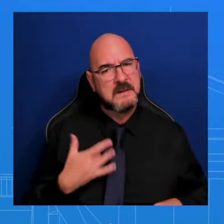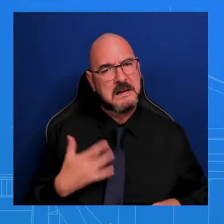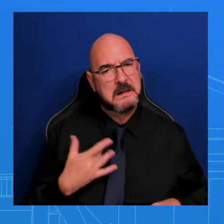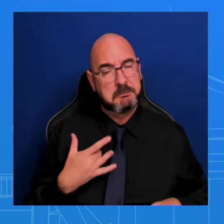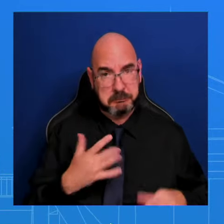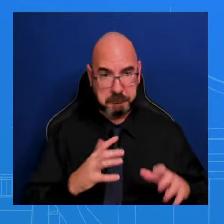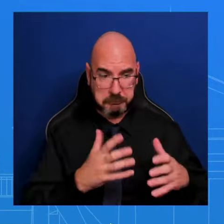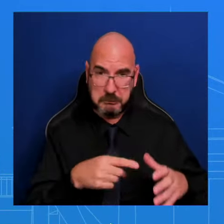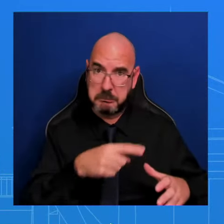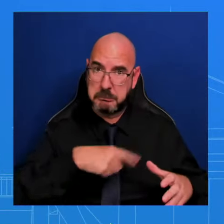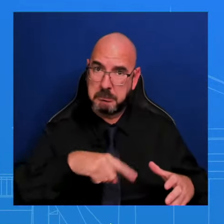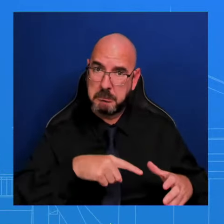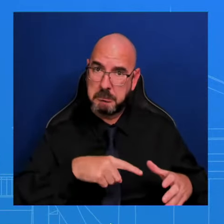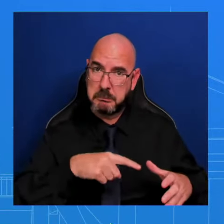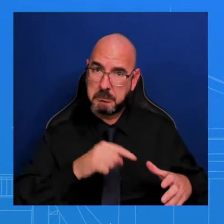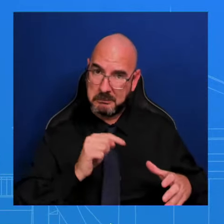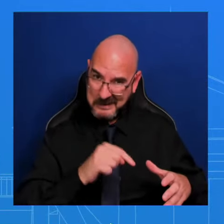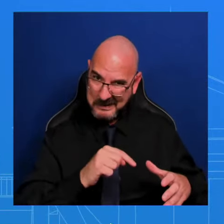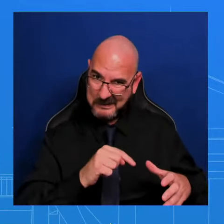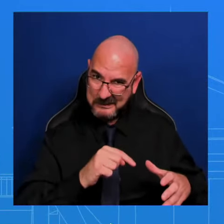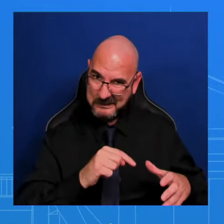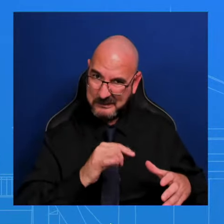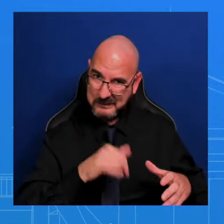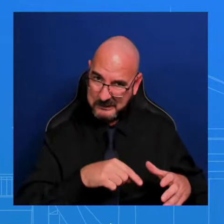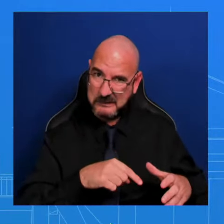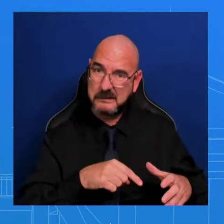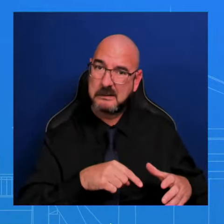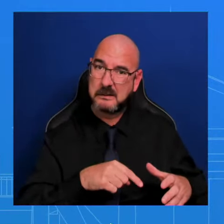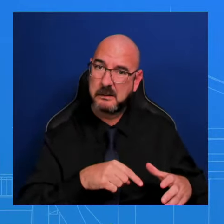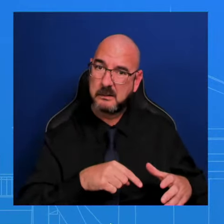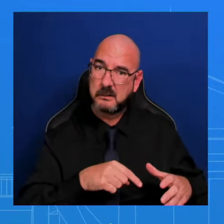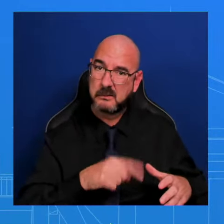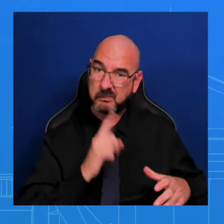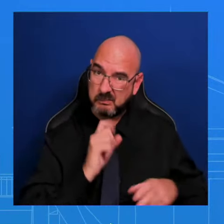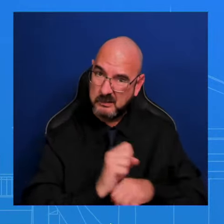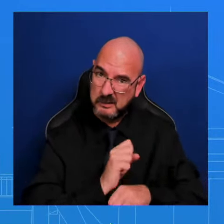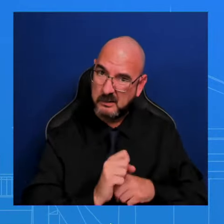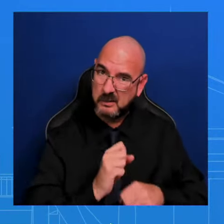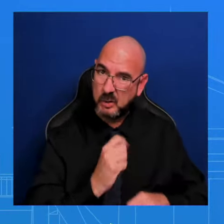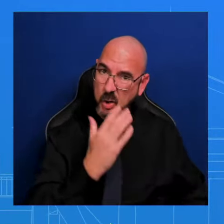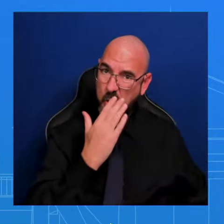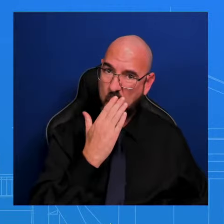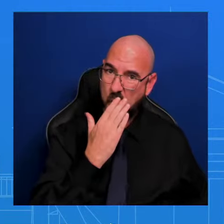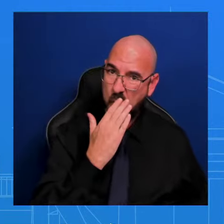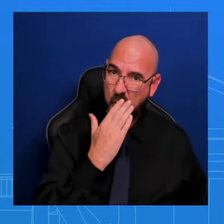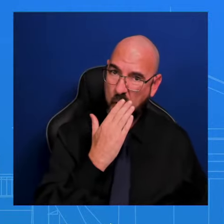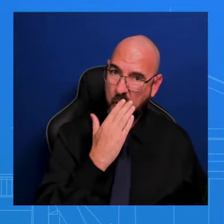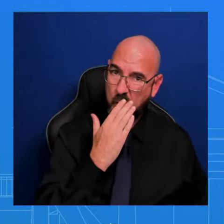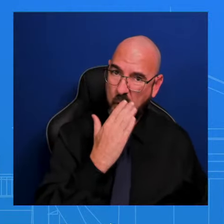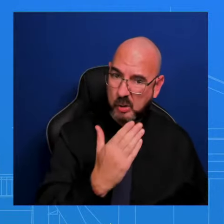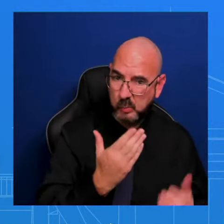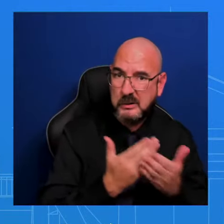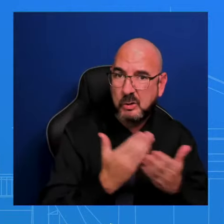an at all credible source of information concerning the crisis on the ground in Gaza?